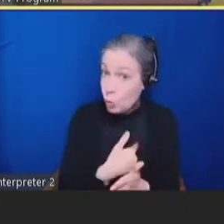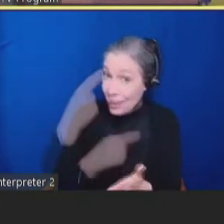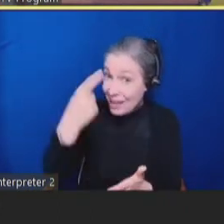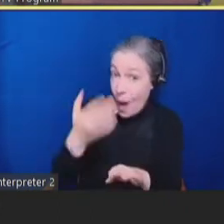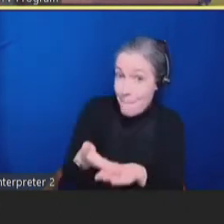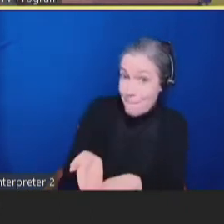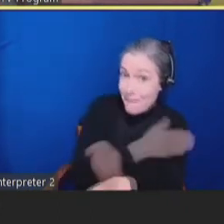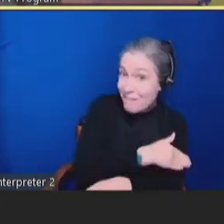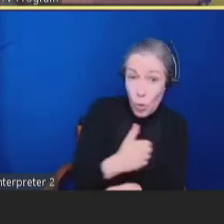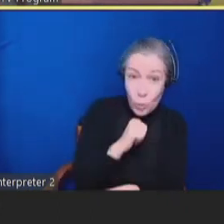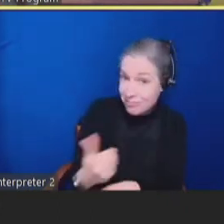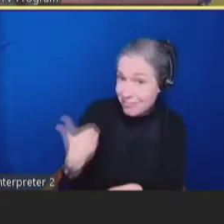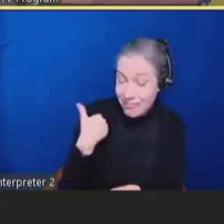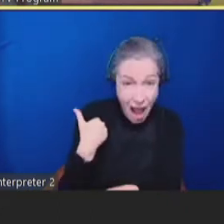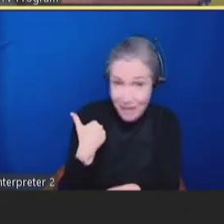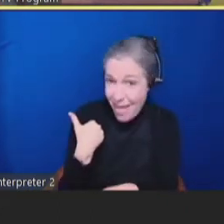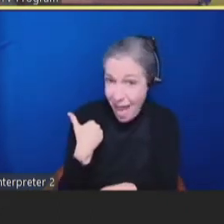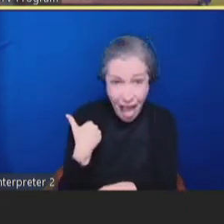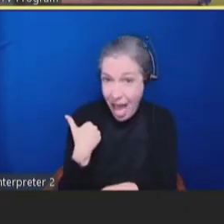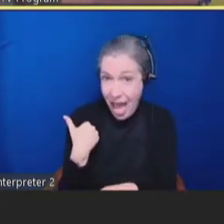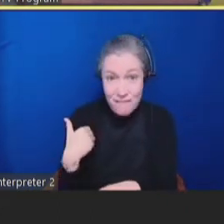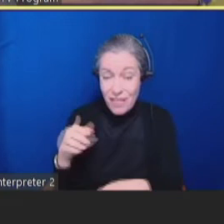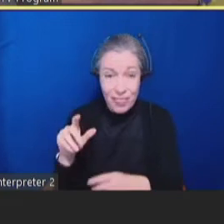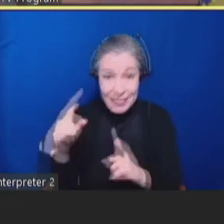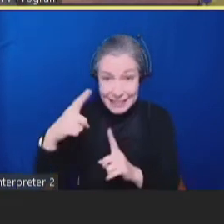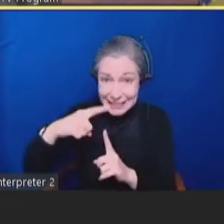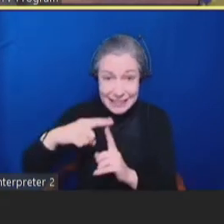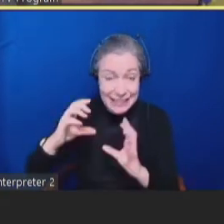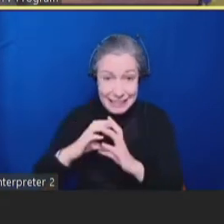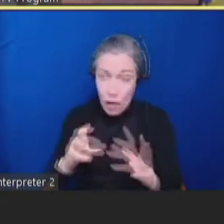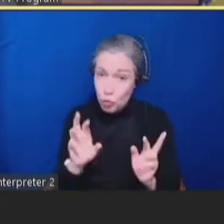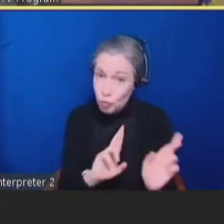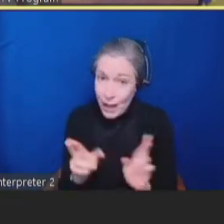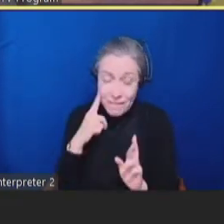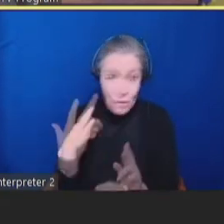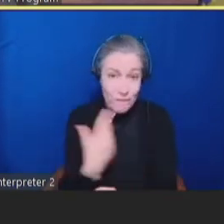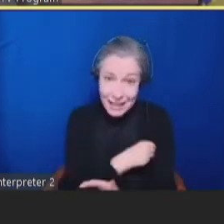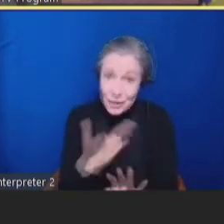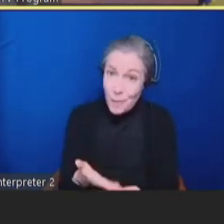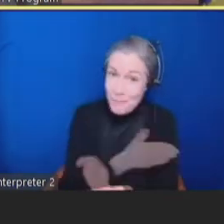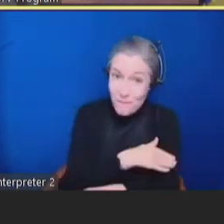for vaccines? So, to answer this question, we used two test to monitor for vaccine-induced